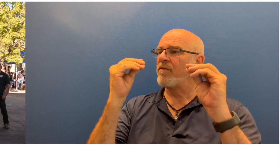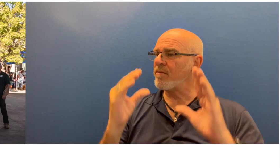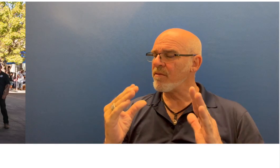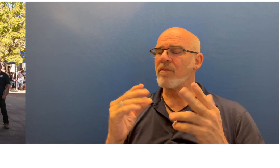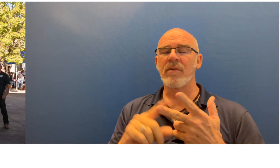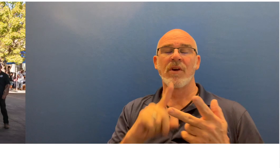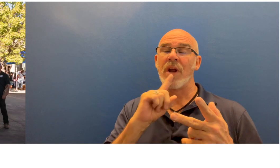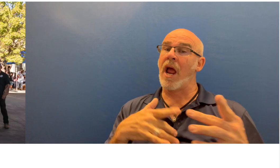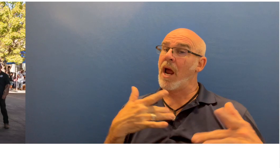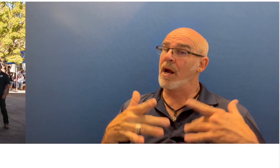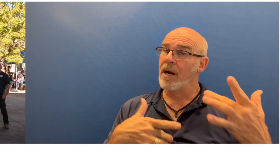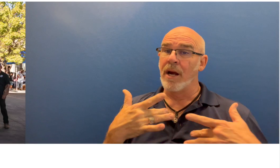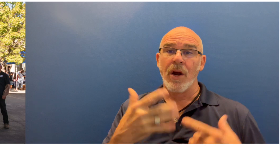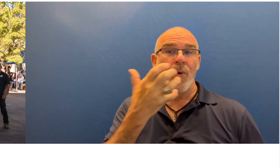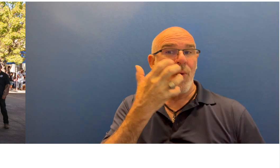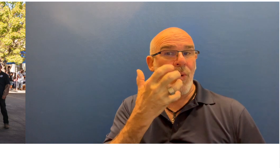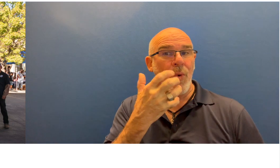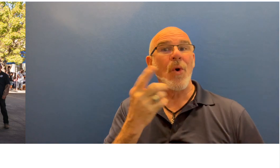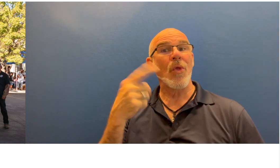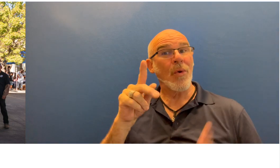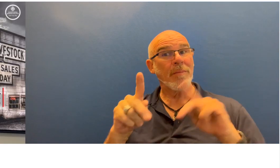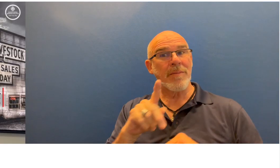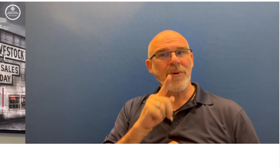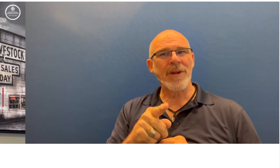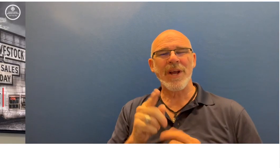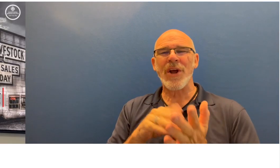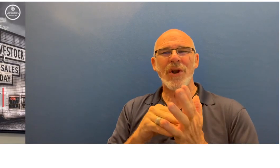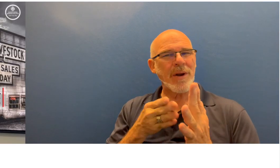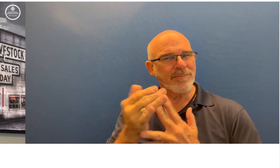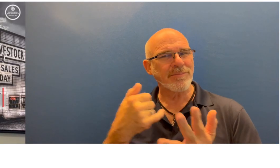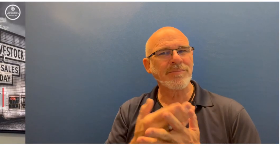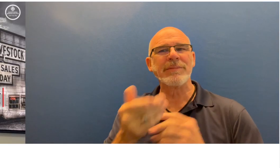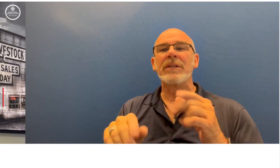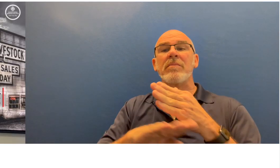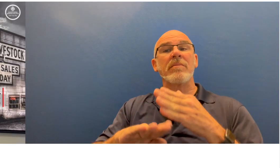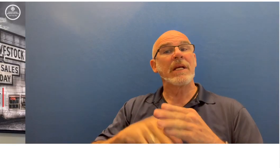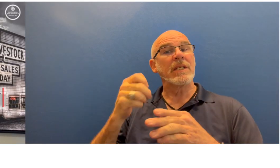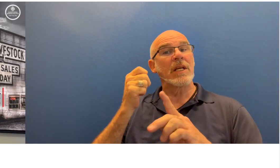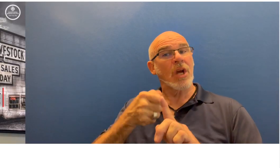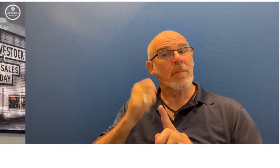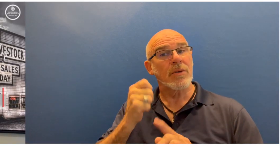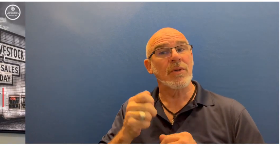Very exciting. Those folks are learning the ins and outs of basic carpentry, which is really cool.